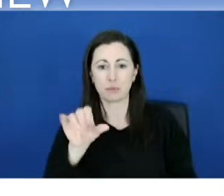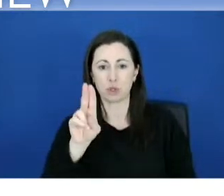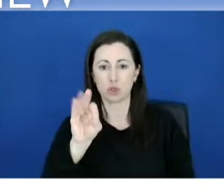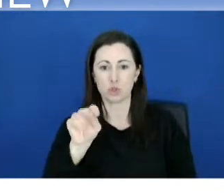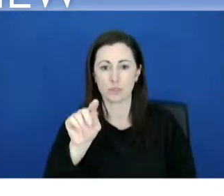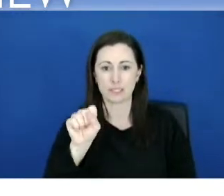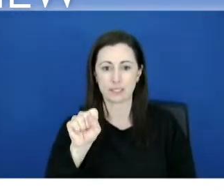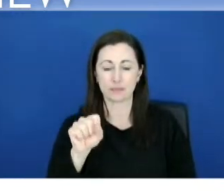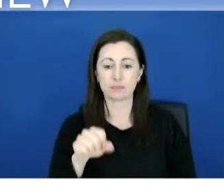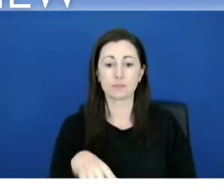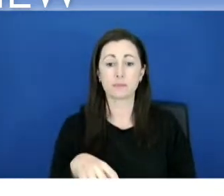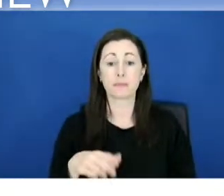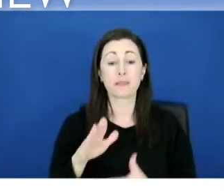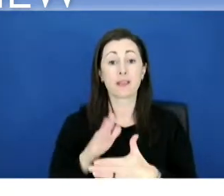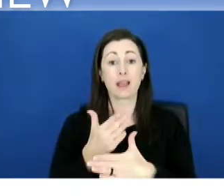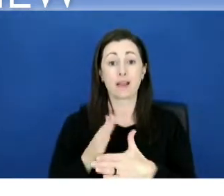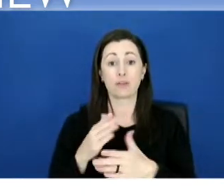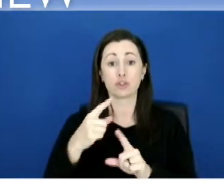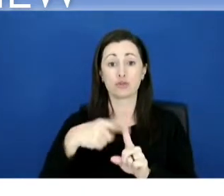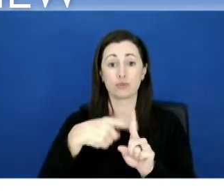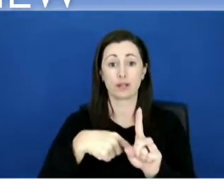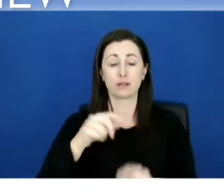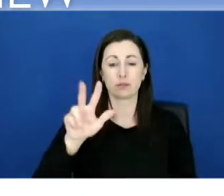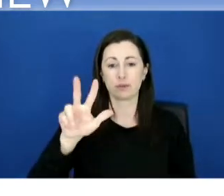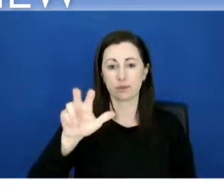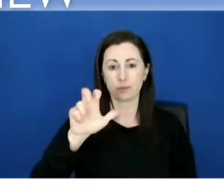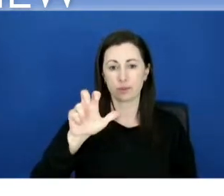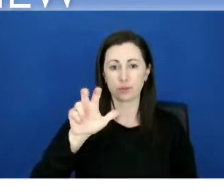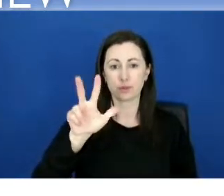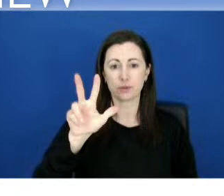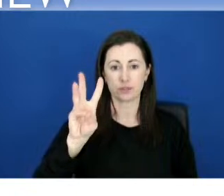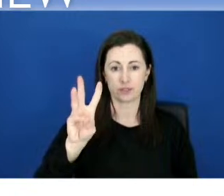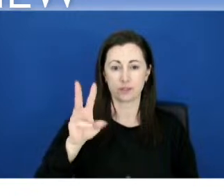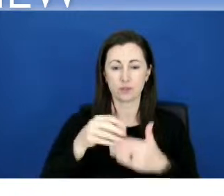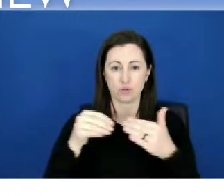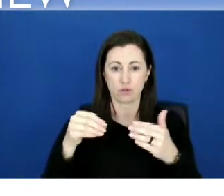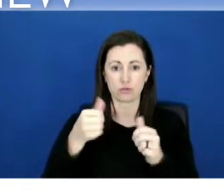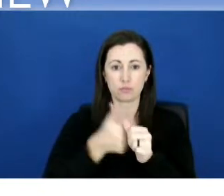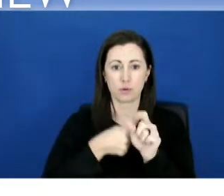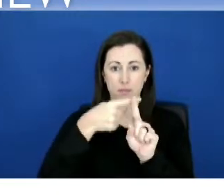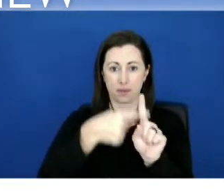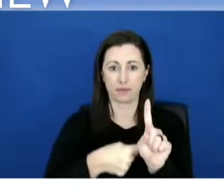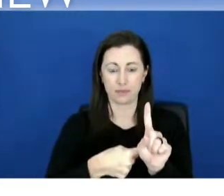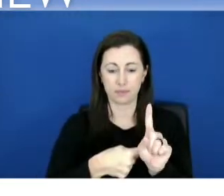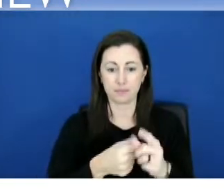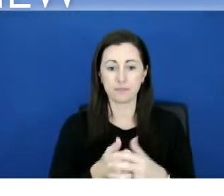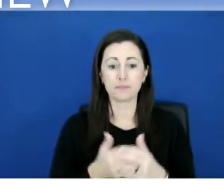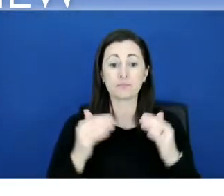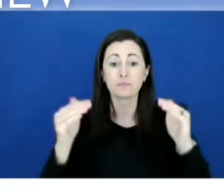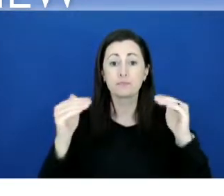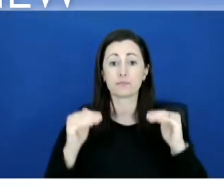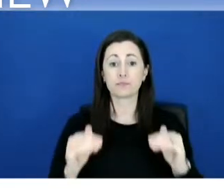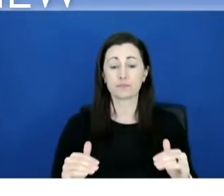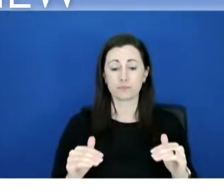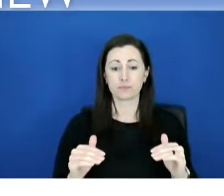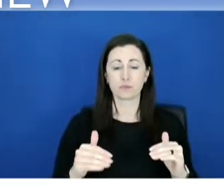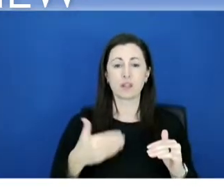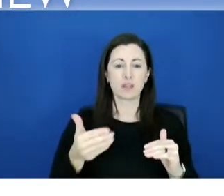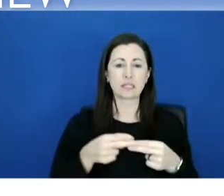OF SIMILAR UNITS.